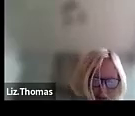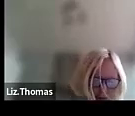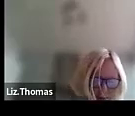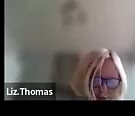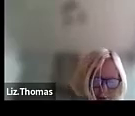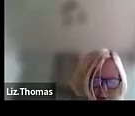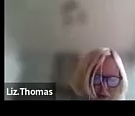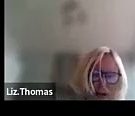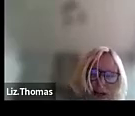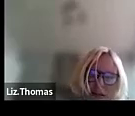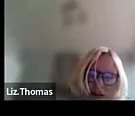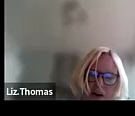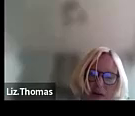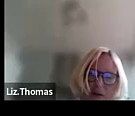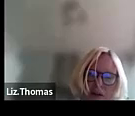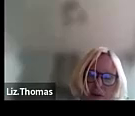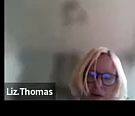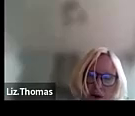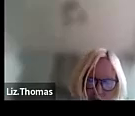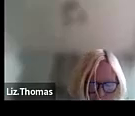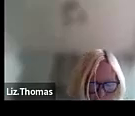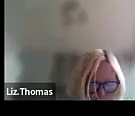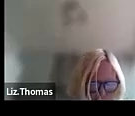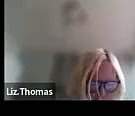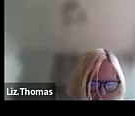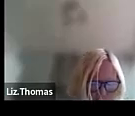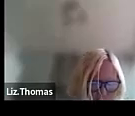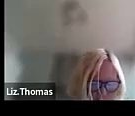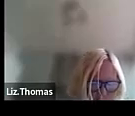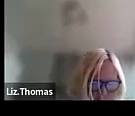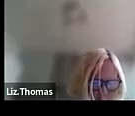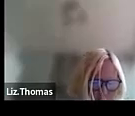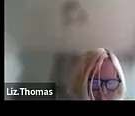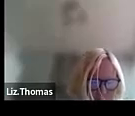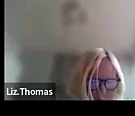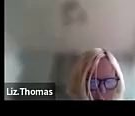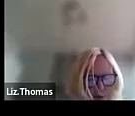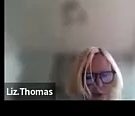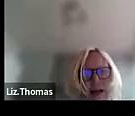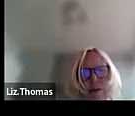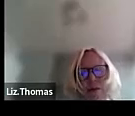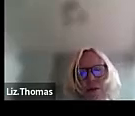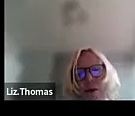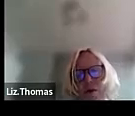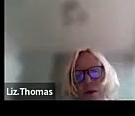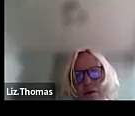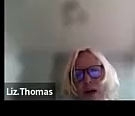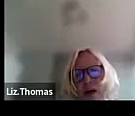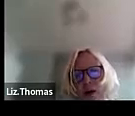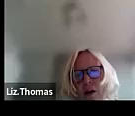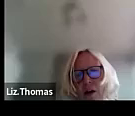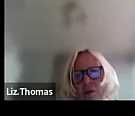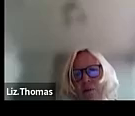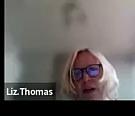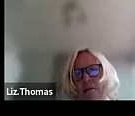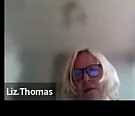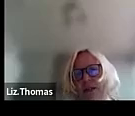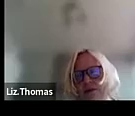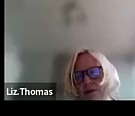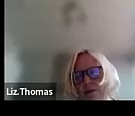Liz.Thomas: We're a holistic office. So we're not just providing sexual and reproductive health, although those are often priorities for the women that we're